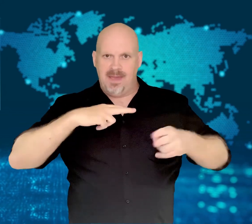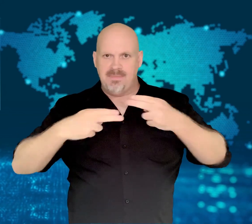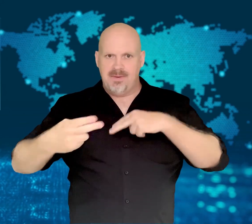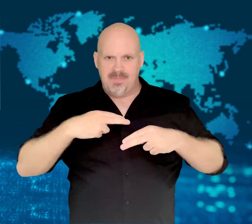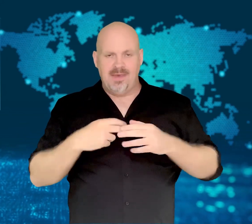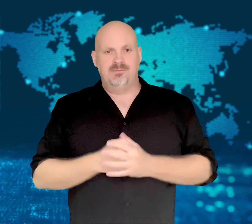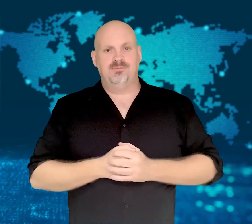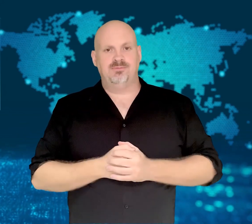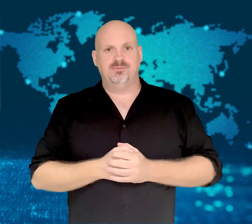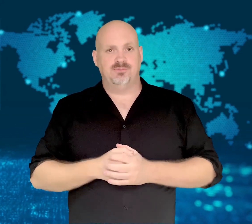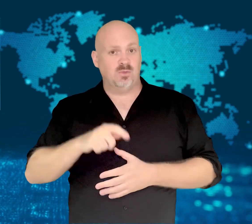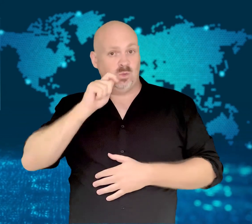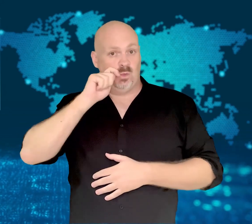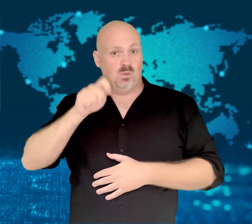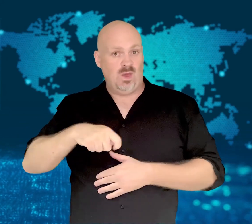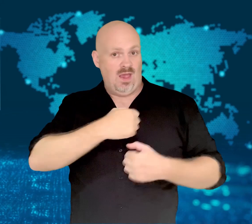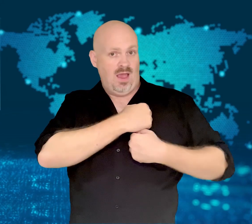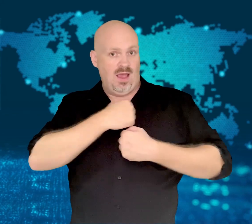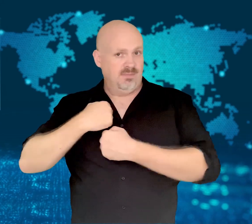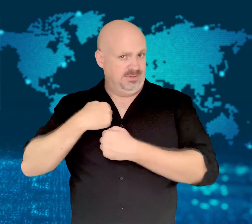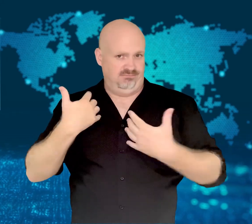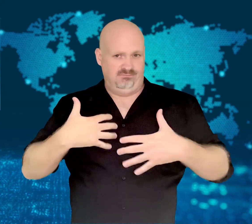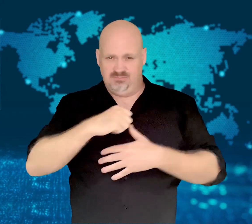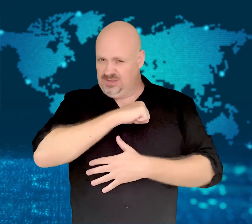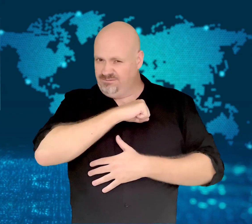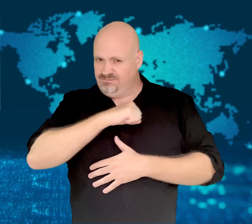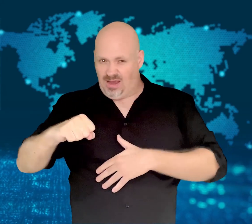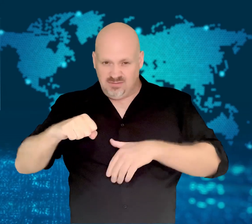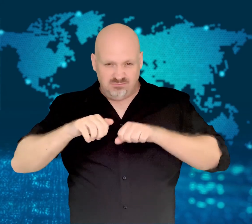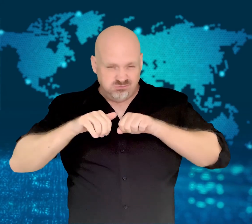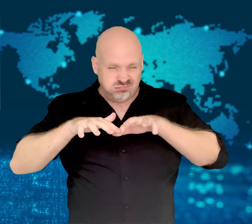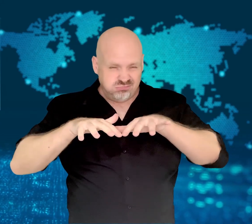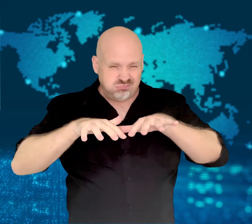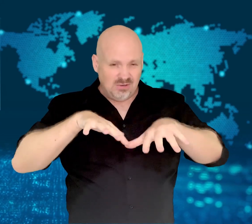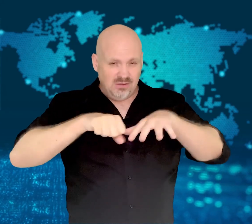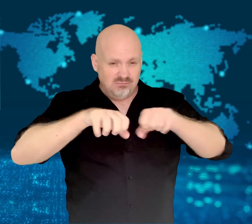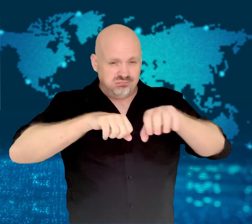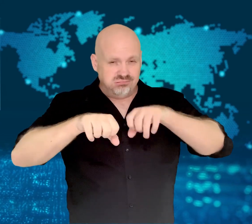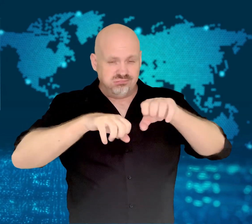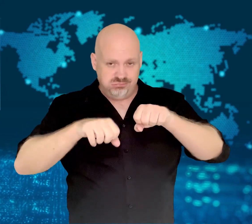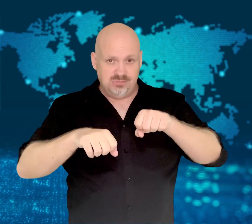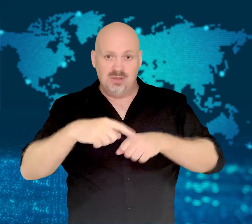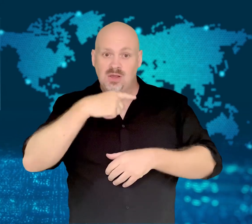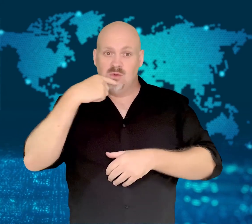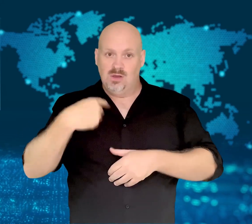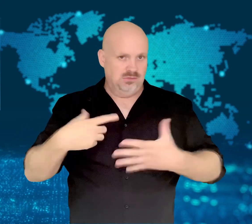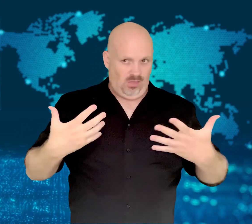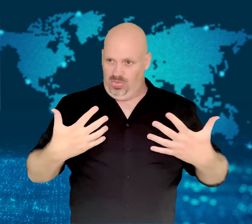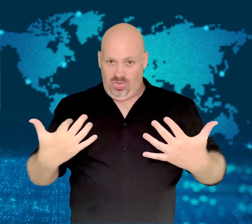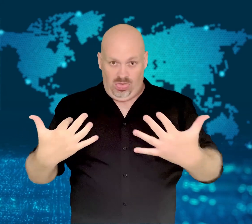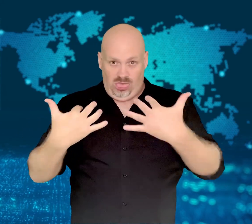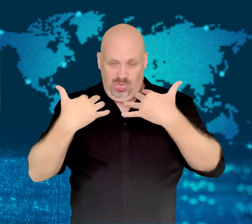Russian troops left quickly, leaving behind weapons and ammunition.